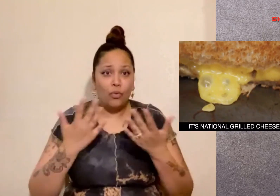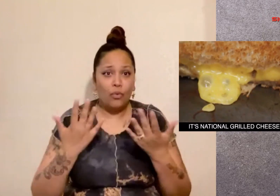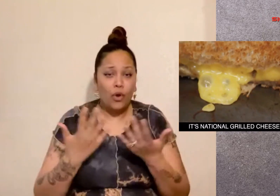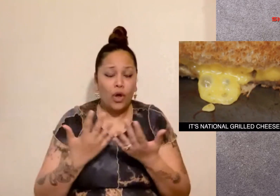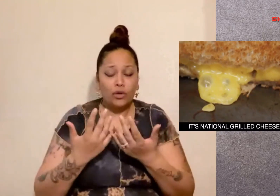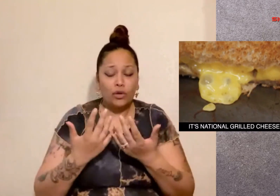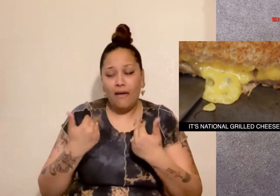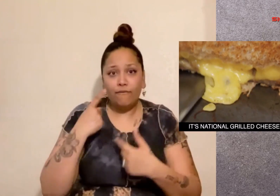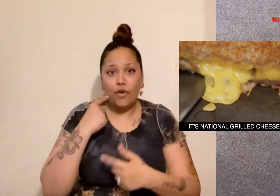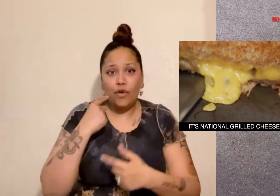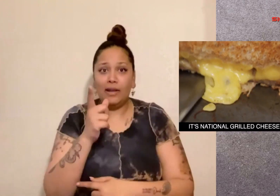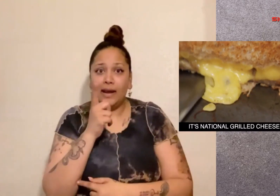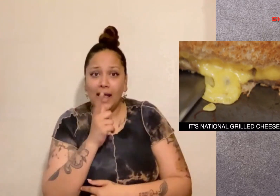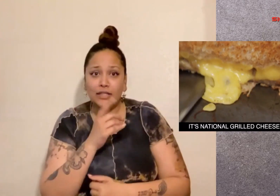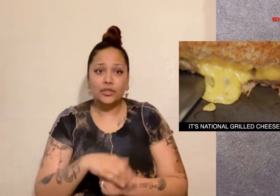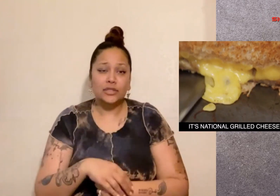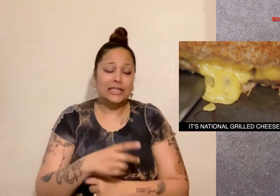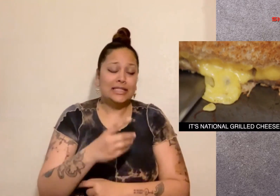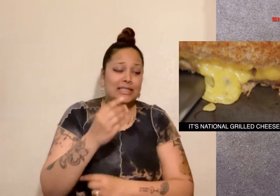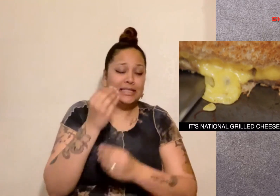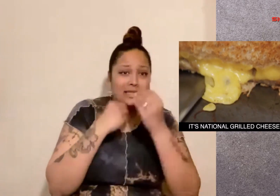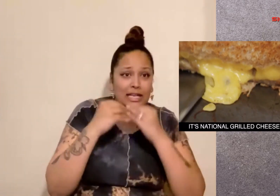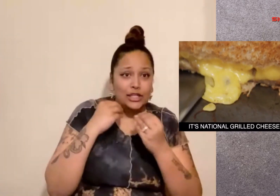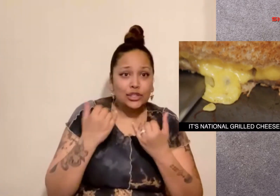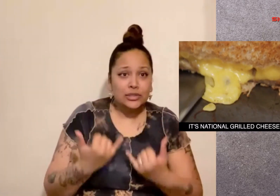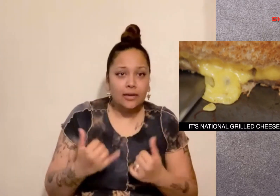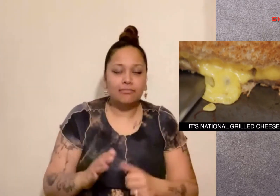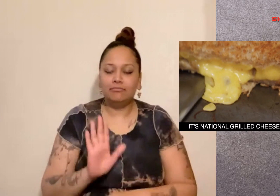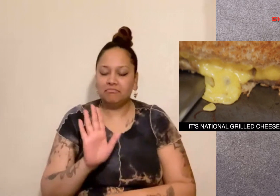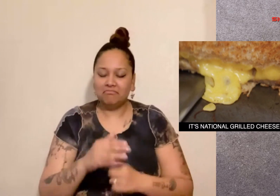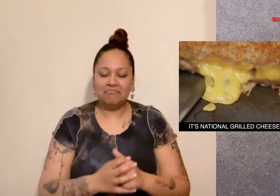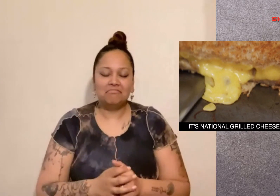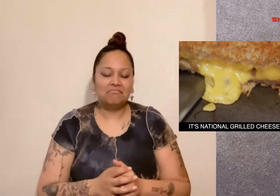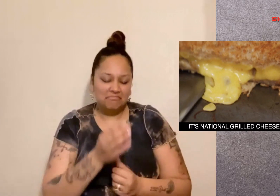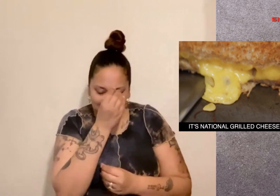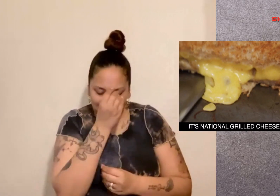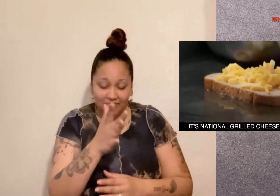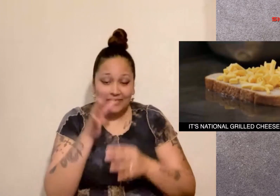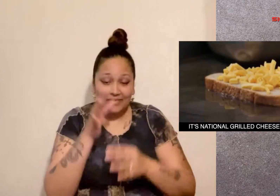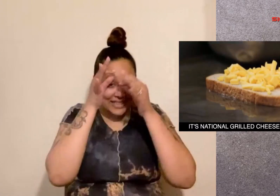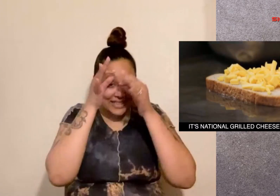you don't have to put much thought into what to have for dinner or lunch today the decision